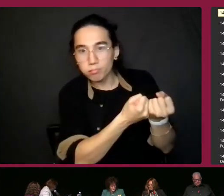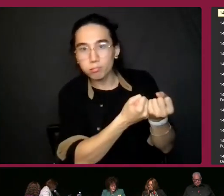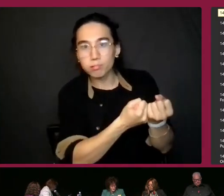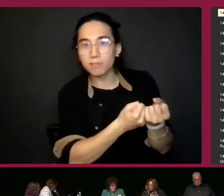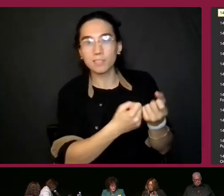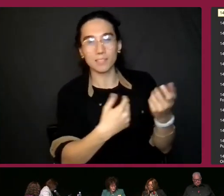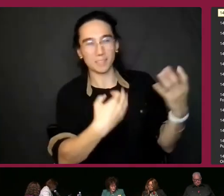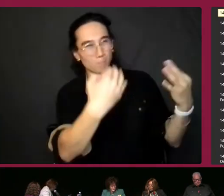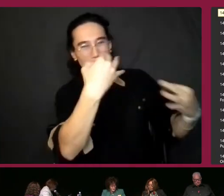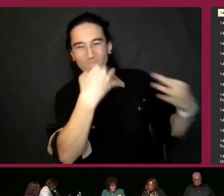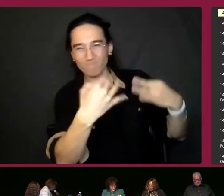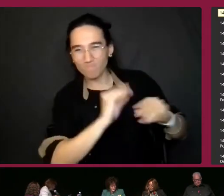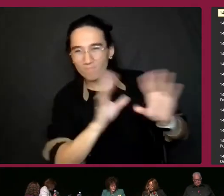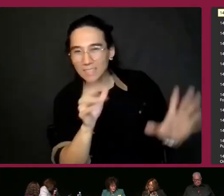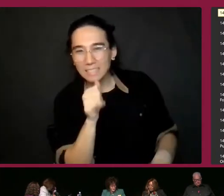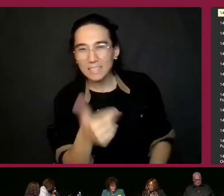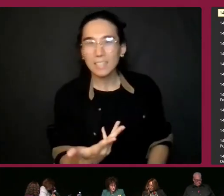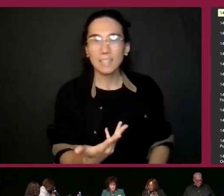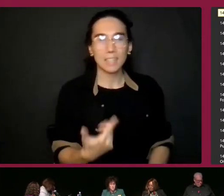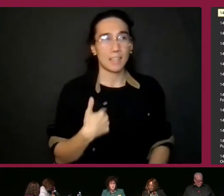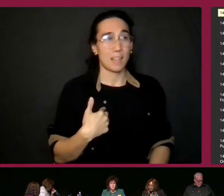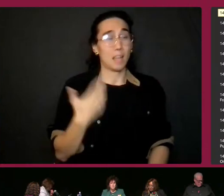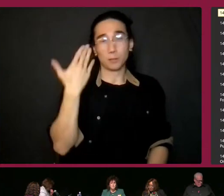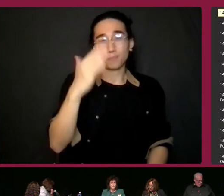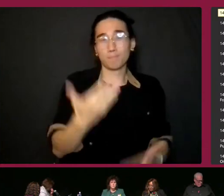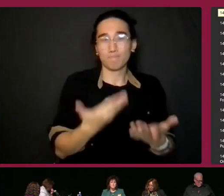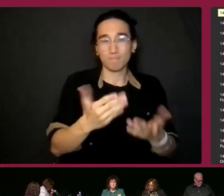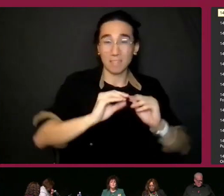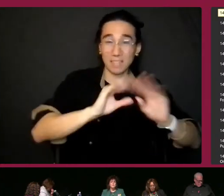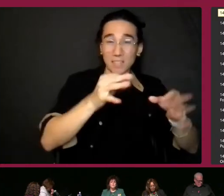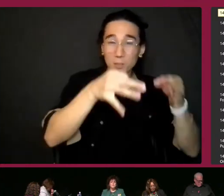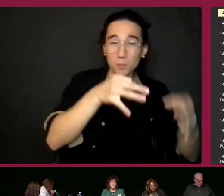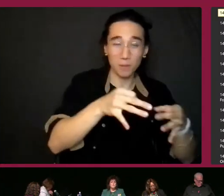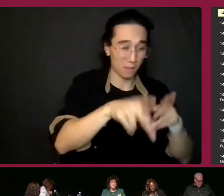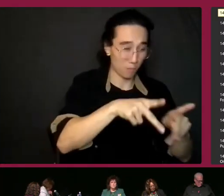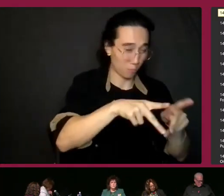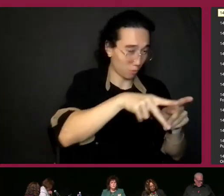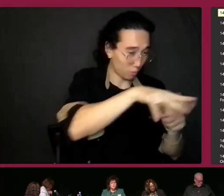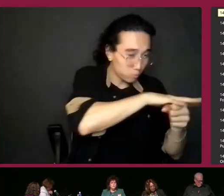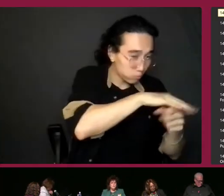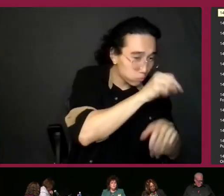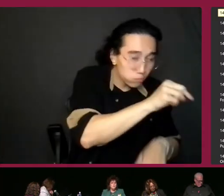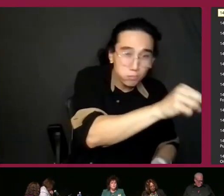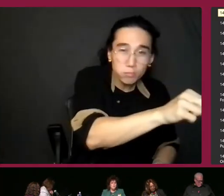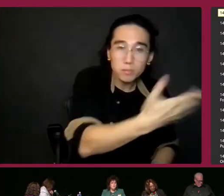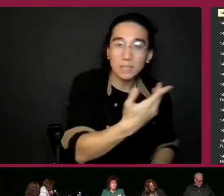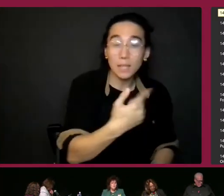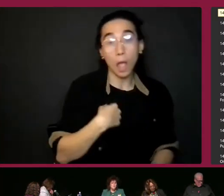I don't know if they've explained it to the people in the area. I like the part about they'll put sidewalks